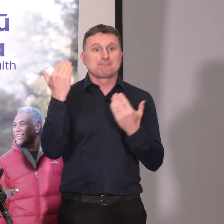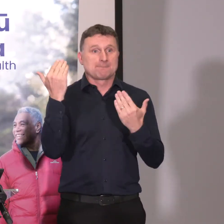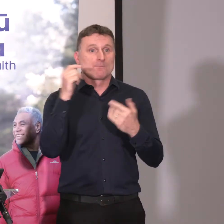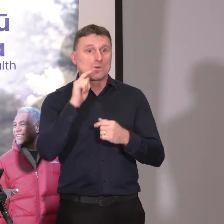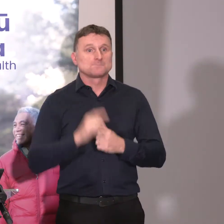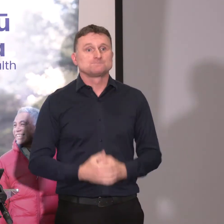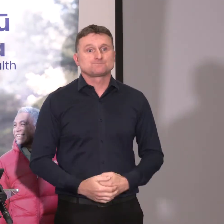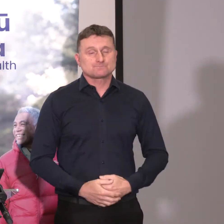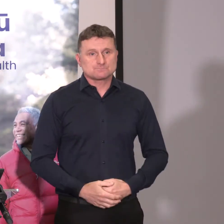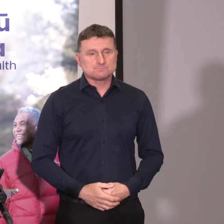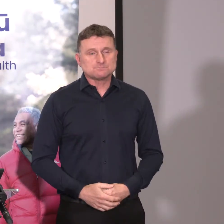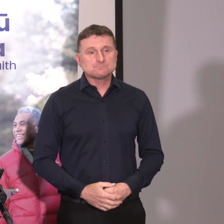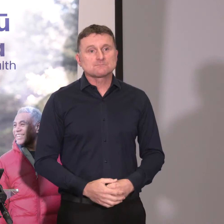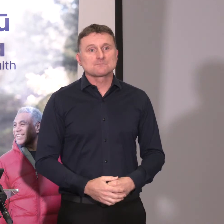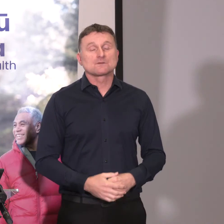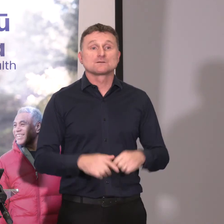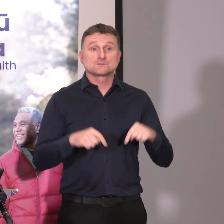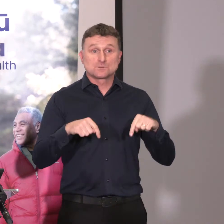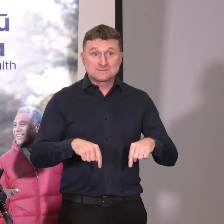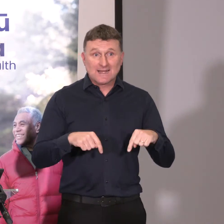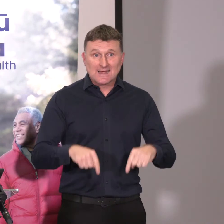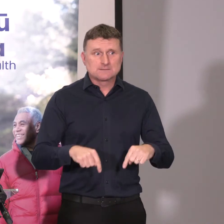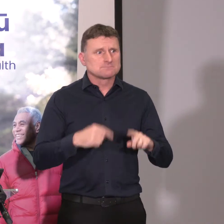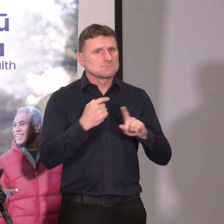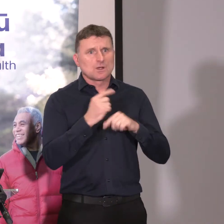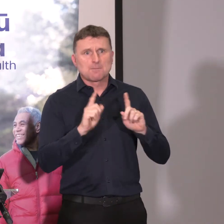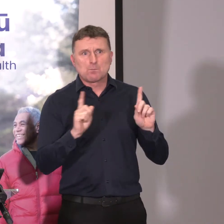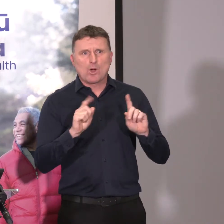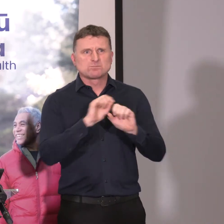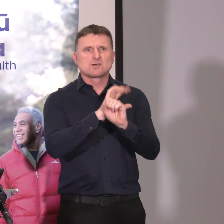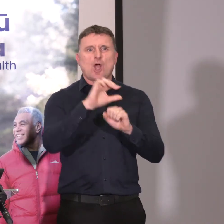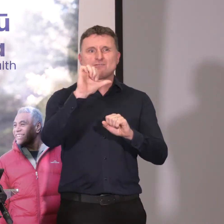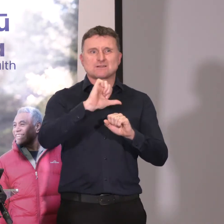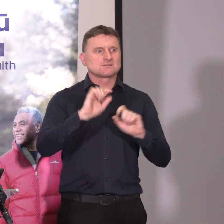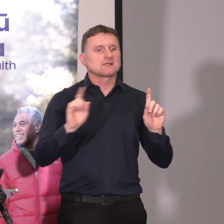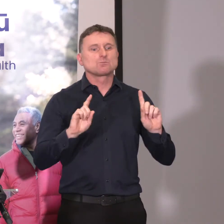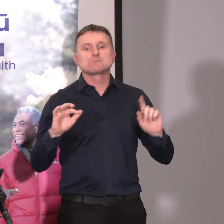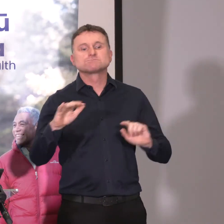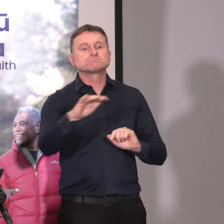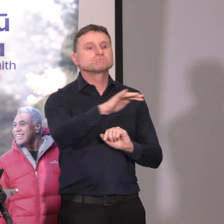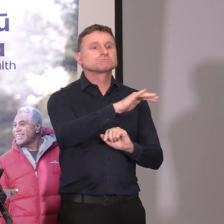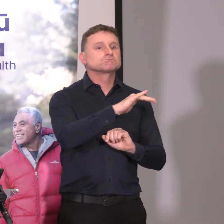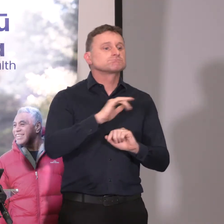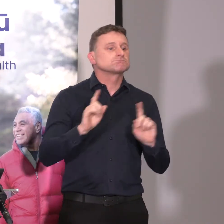Thank you both for your time today. I will start by providing our latest assessment of the COVID